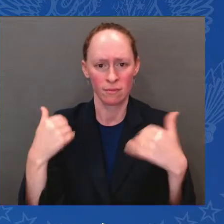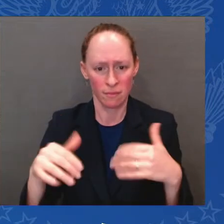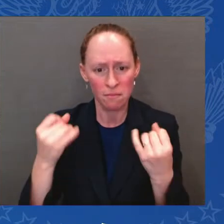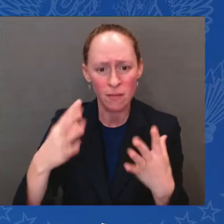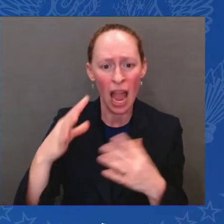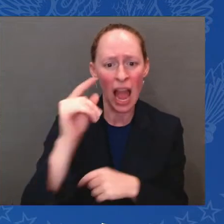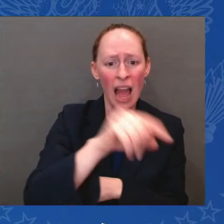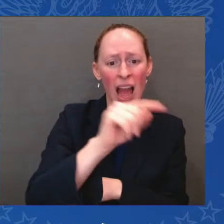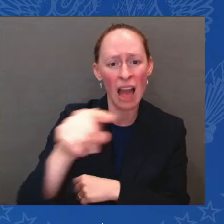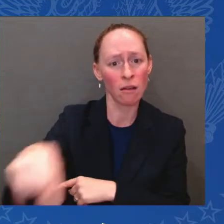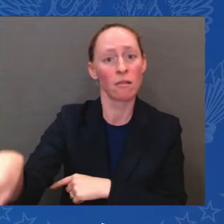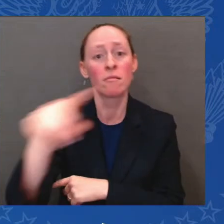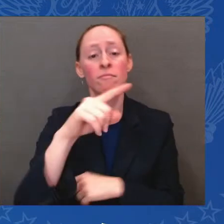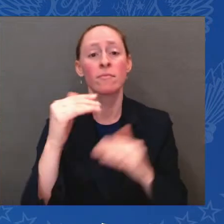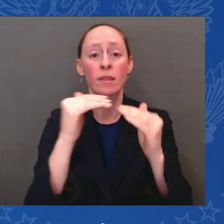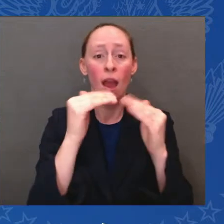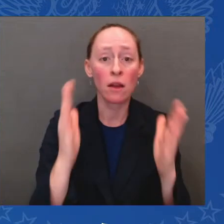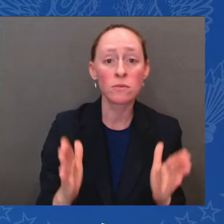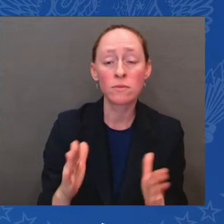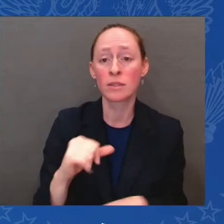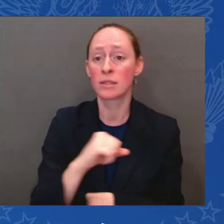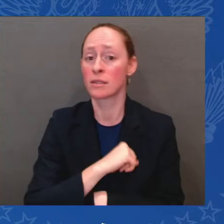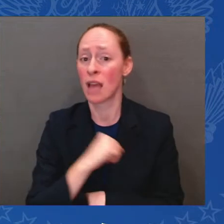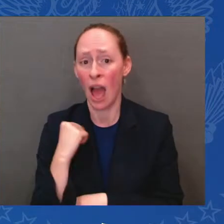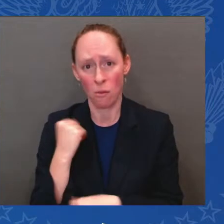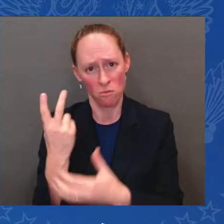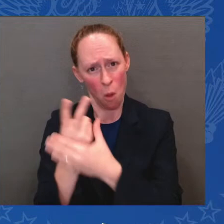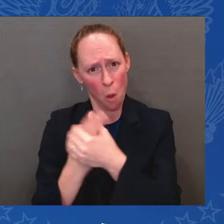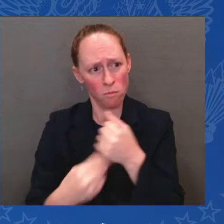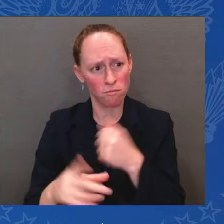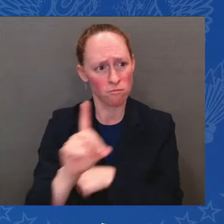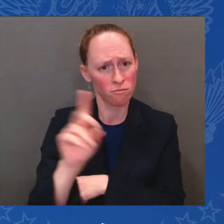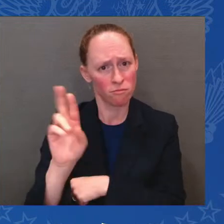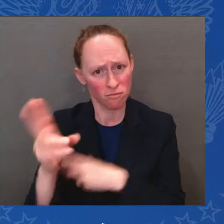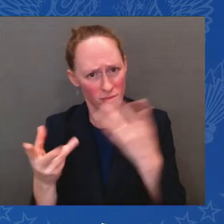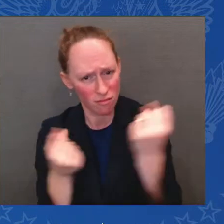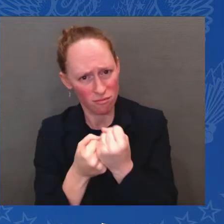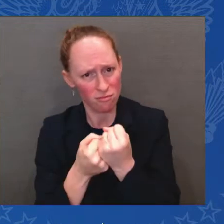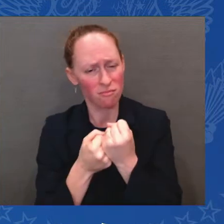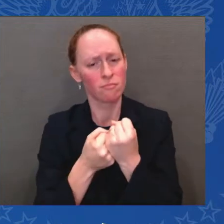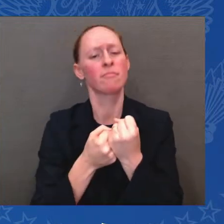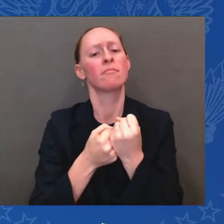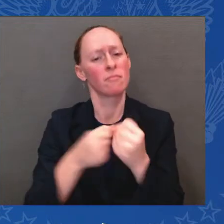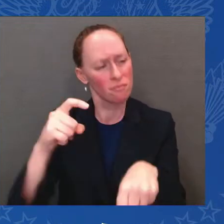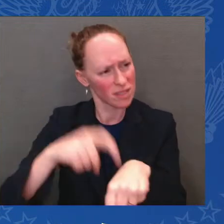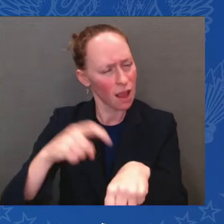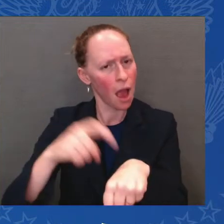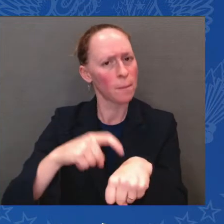And I want to assure our American allies and the American people and the people of Ukraine that you can count on our support.